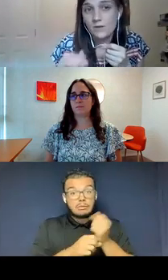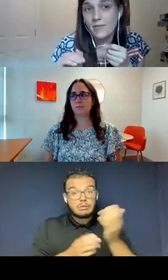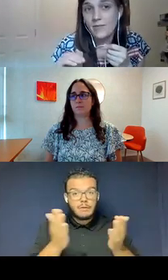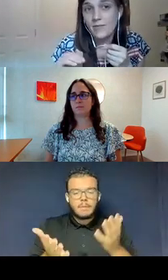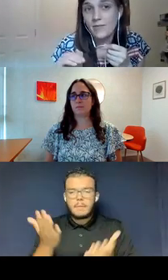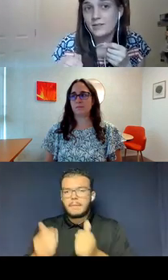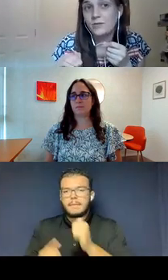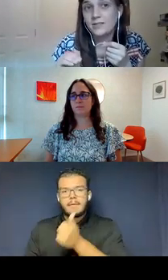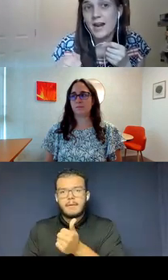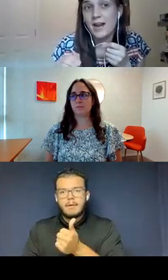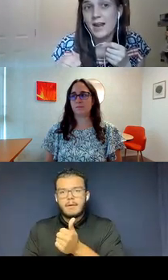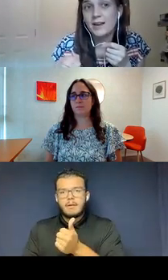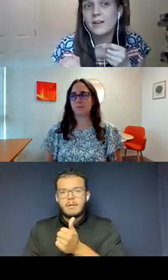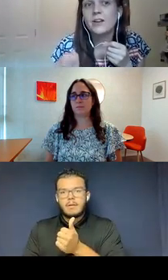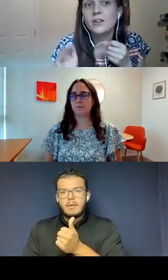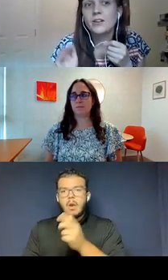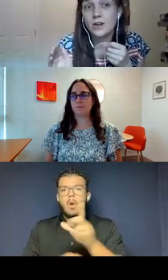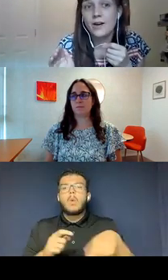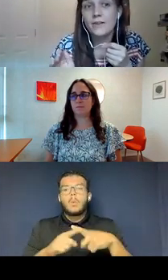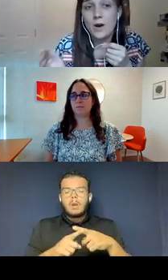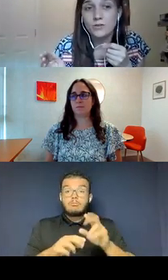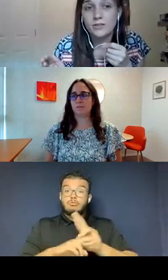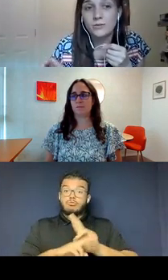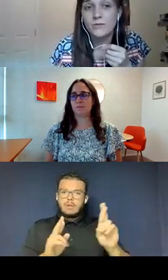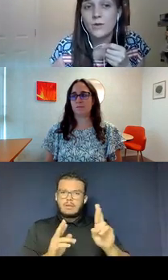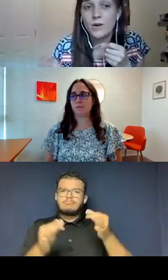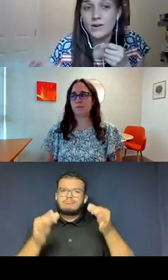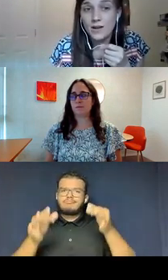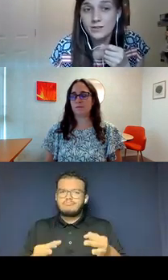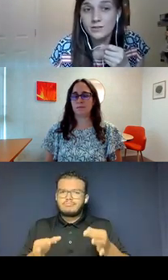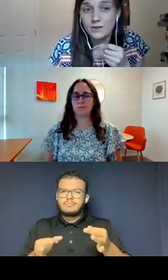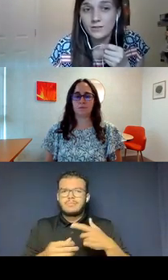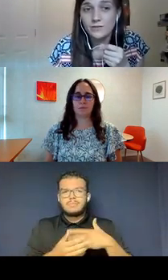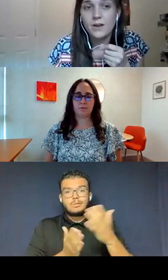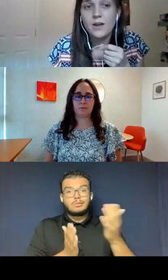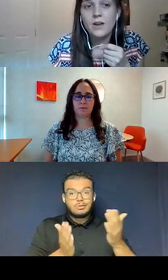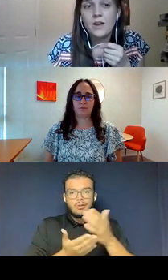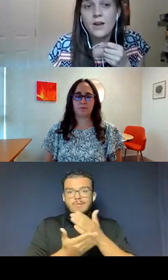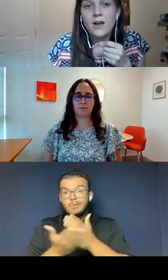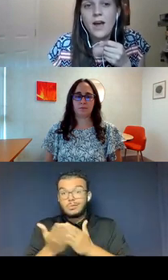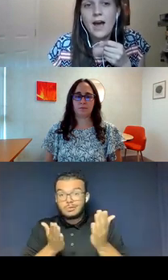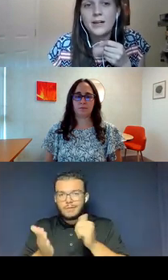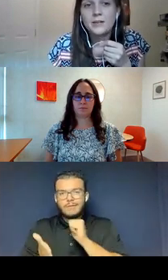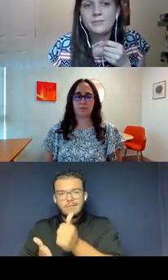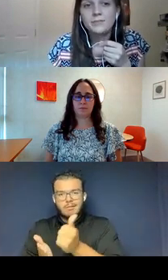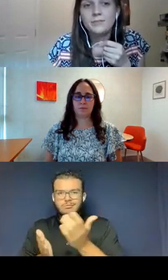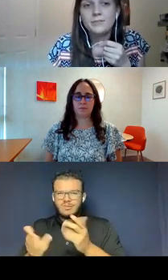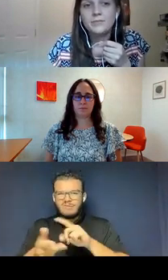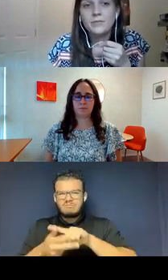you come back to deciding serve or partially served or not served.